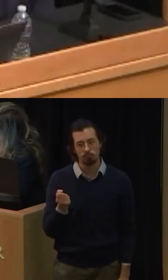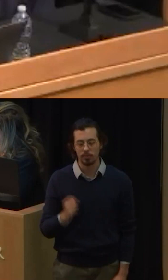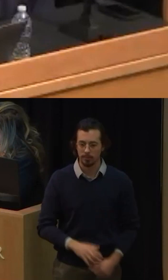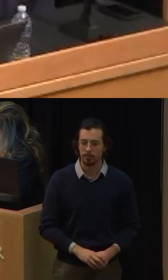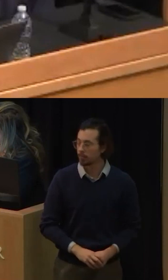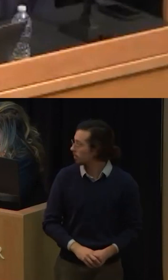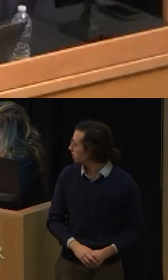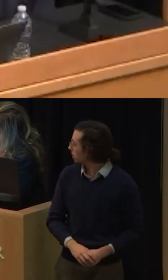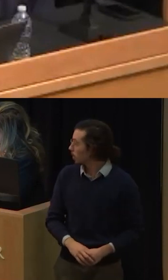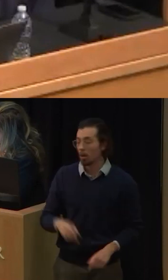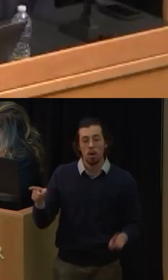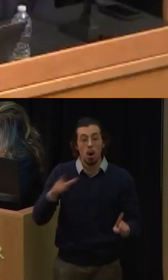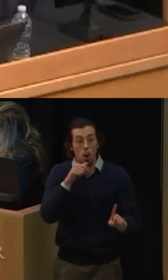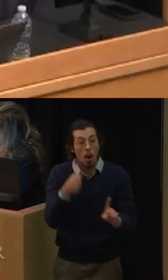Who abuses her children. Who abuses her kids,